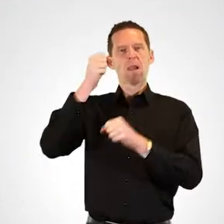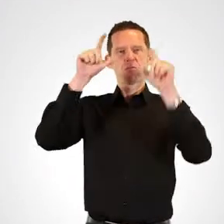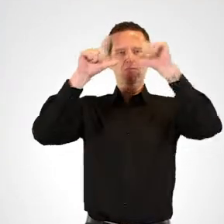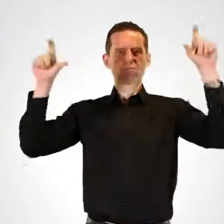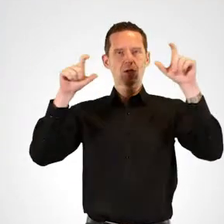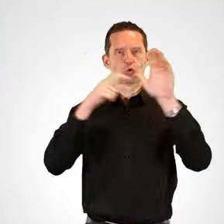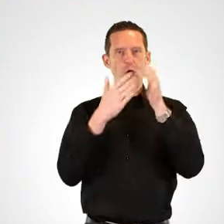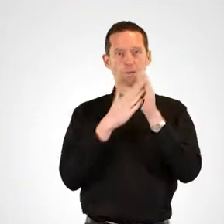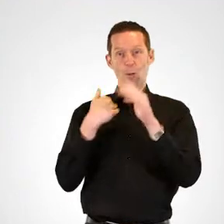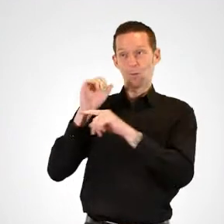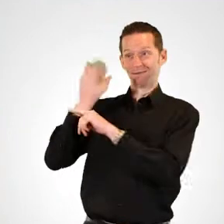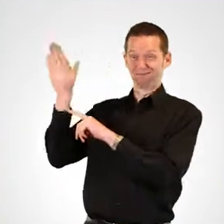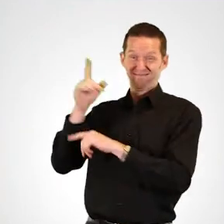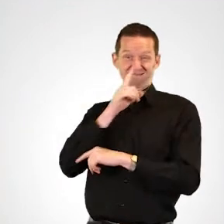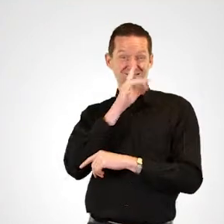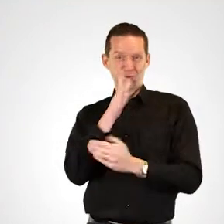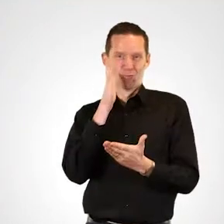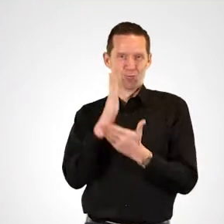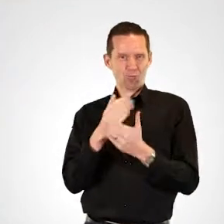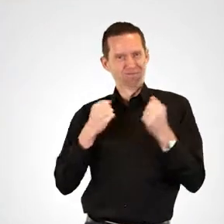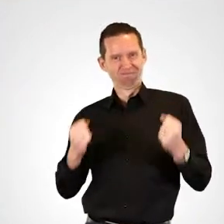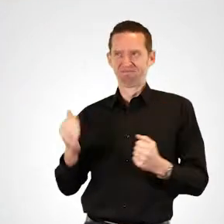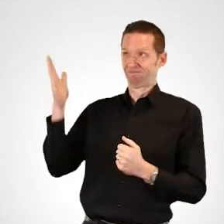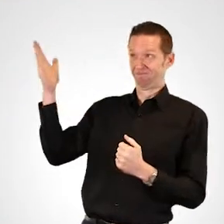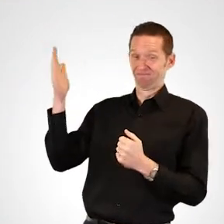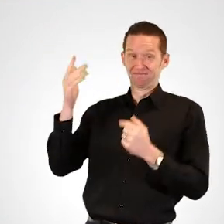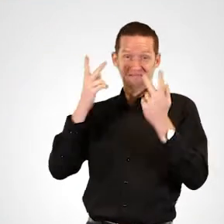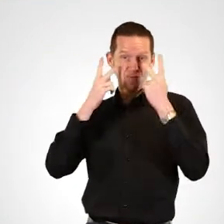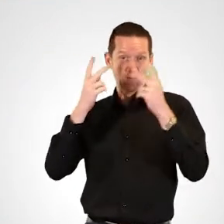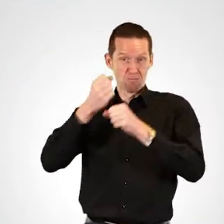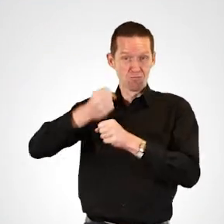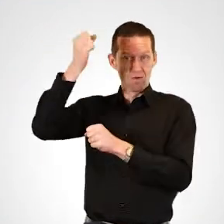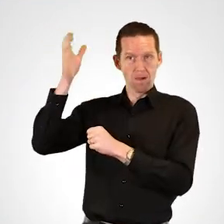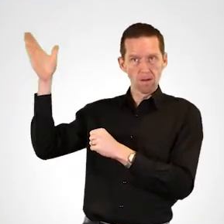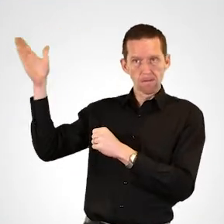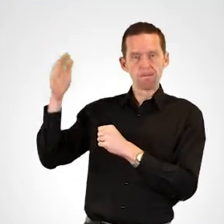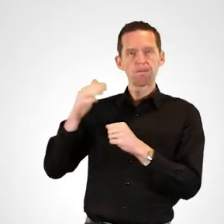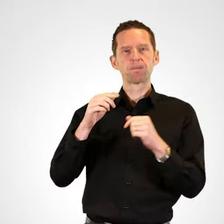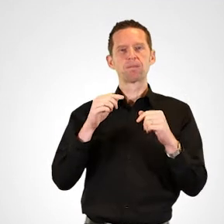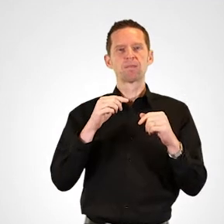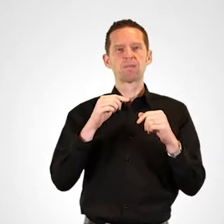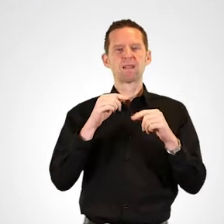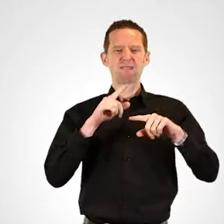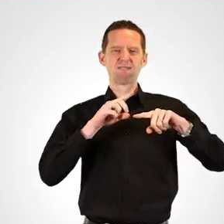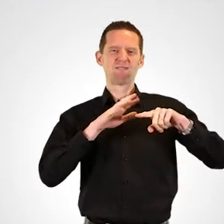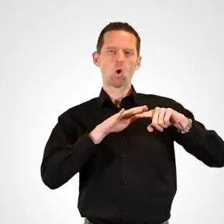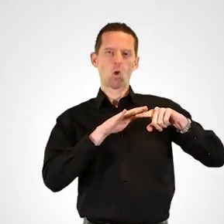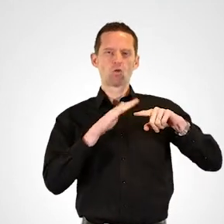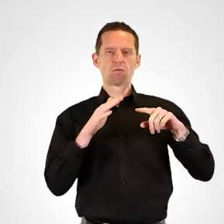And so we have an umbrella here on the slide for you, we're very concrete. This umbrella term called phonological sensitivity.